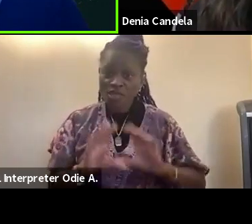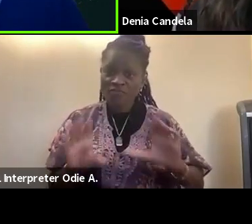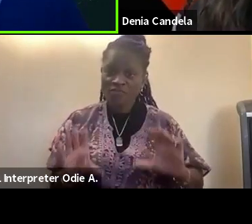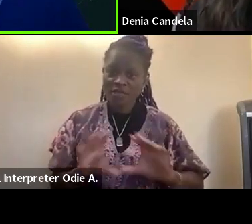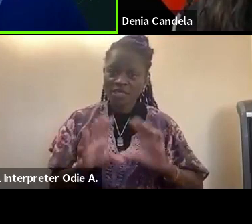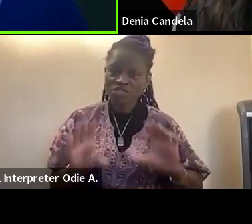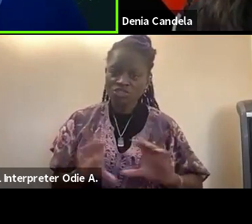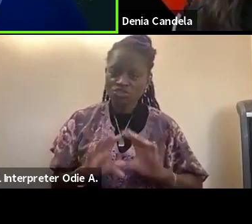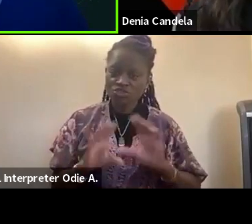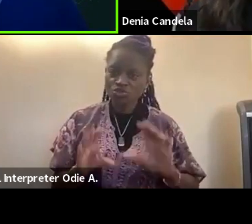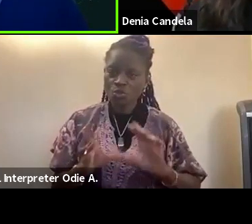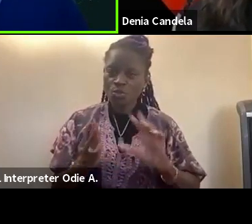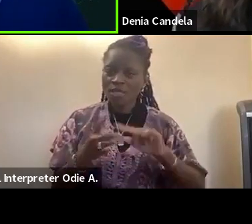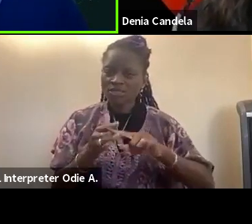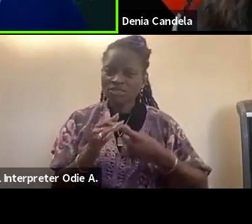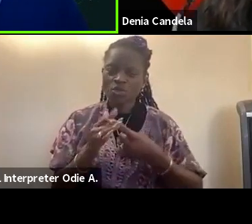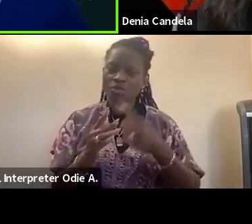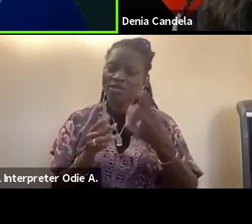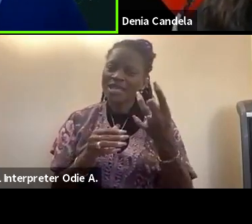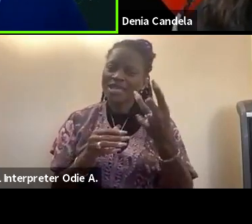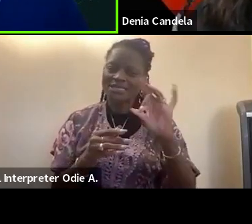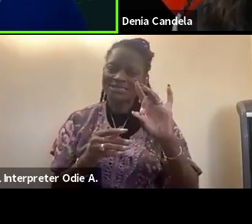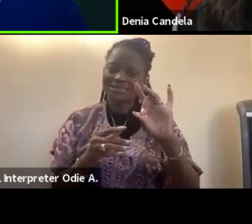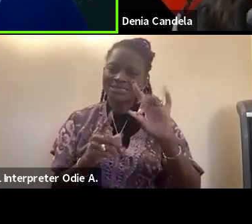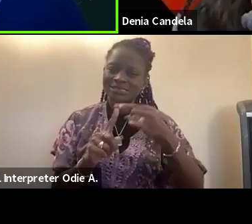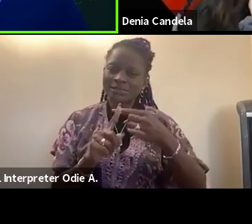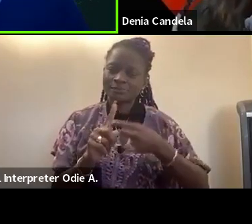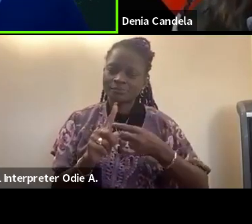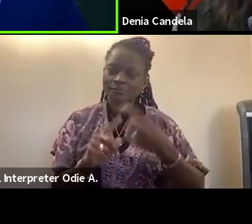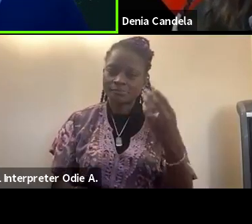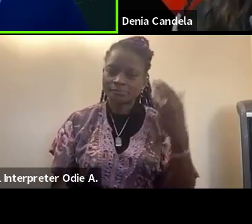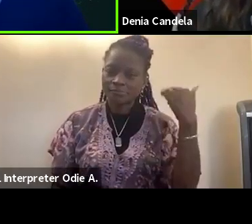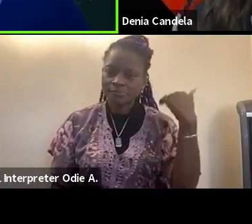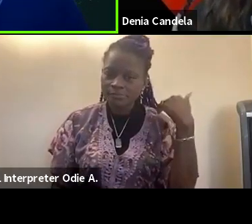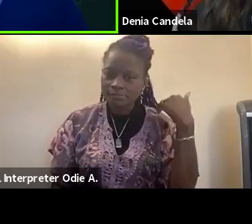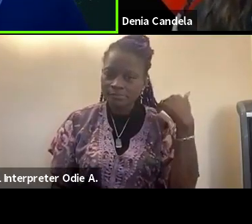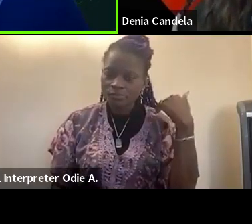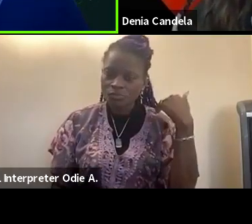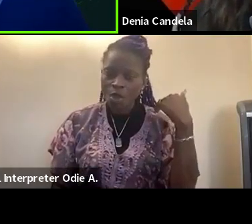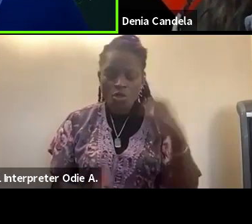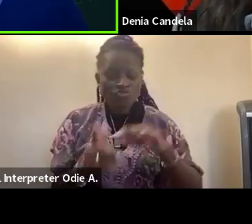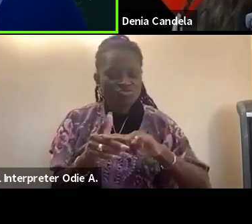over 18 months ago, and so many of these efforts were started from scratch.